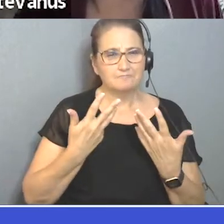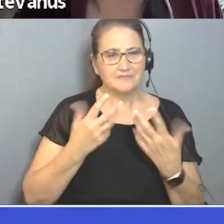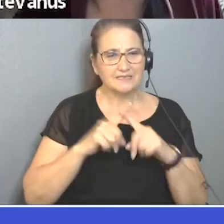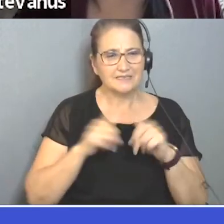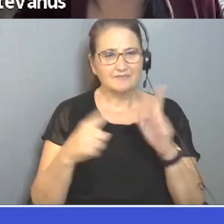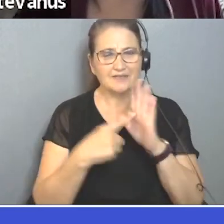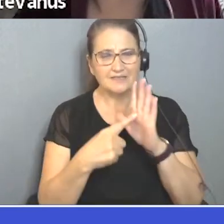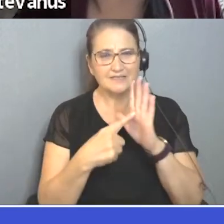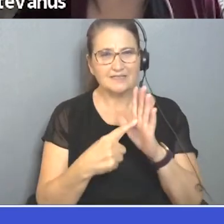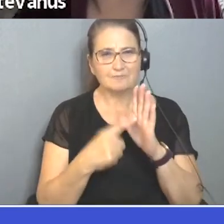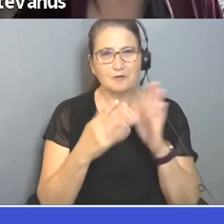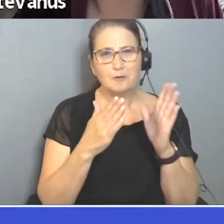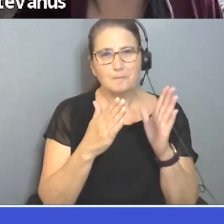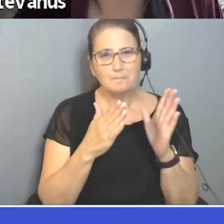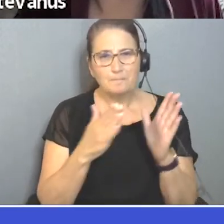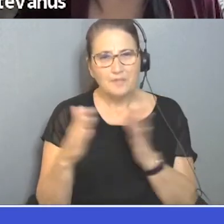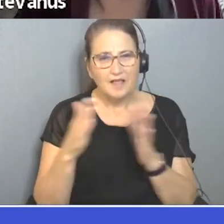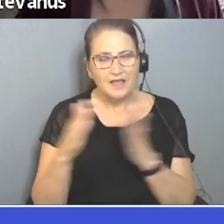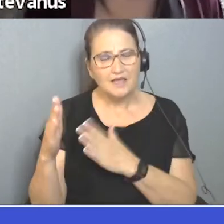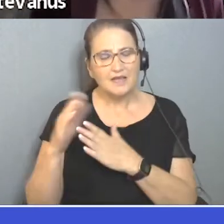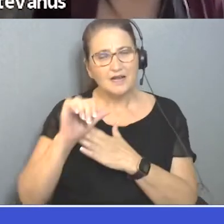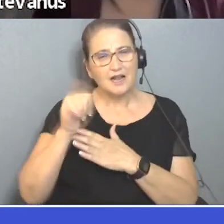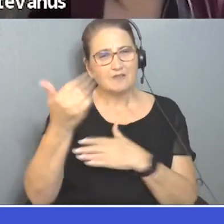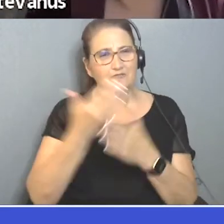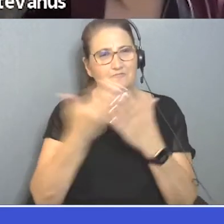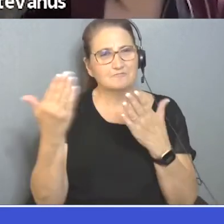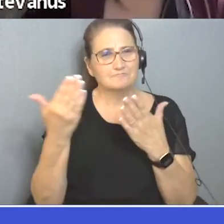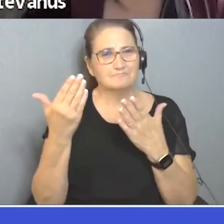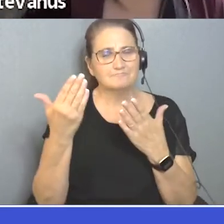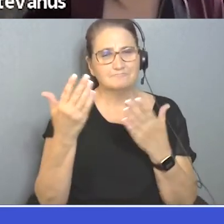like plans, other things like that, planning,